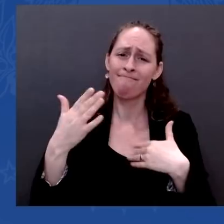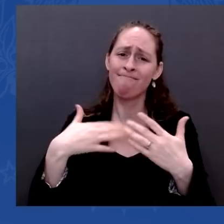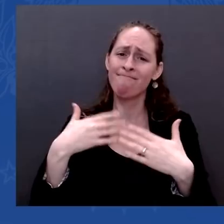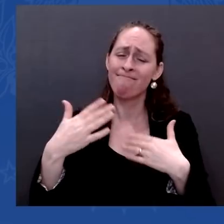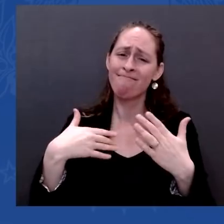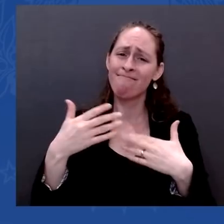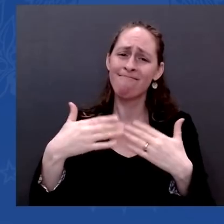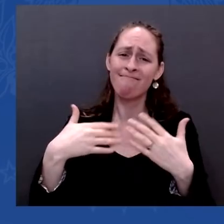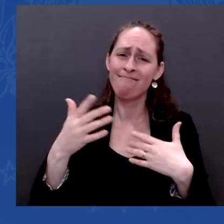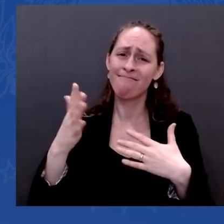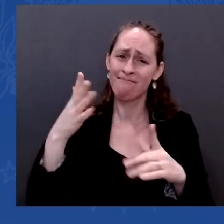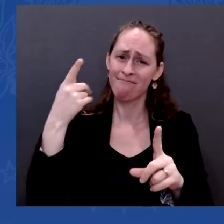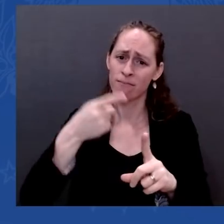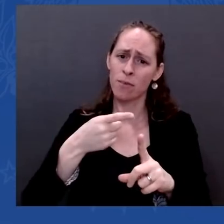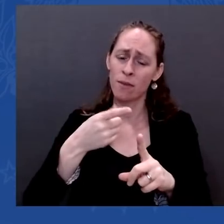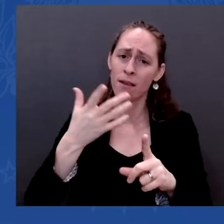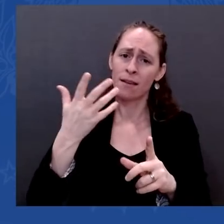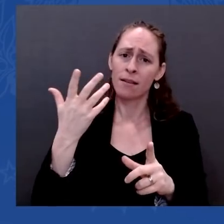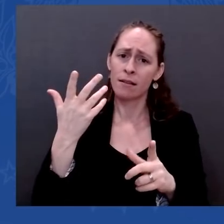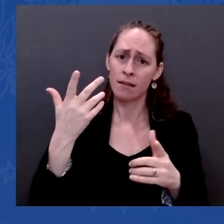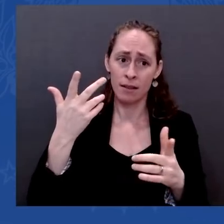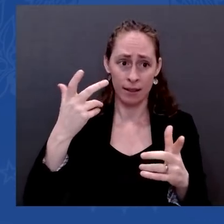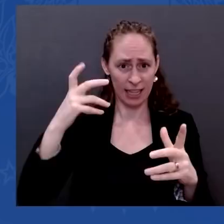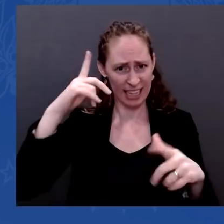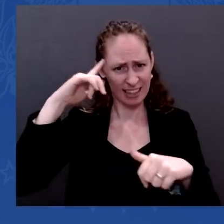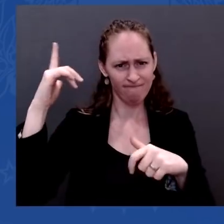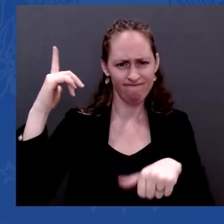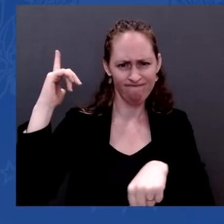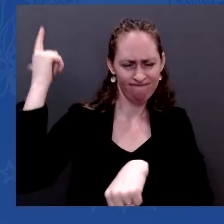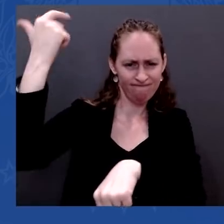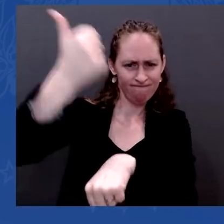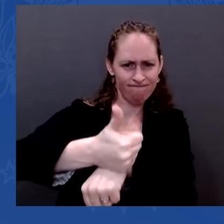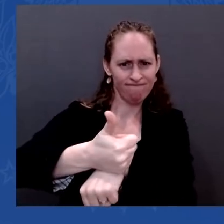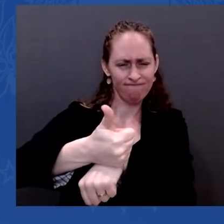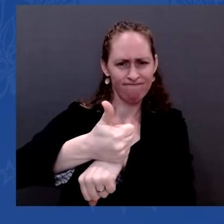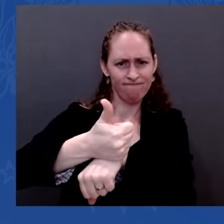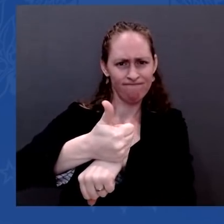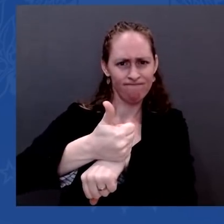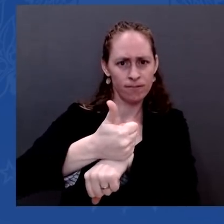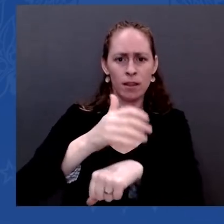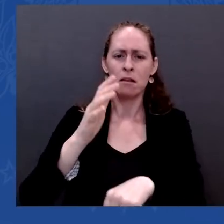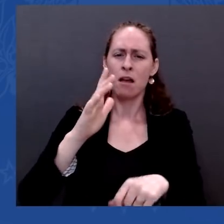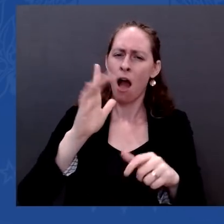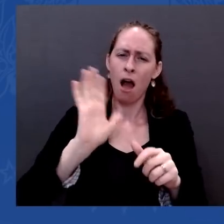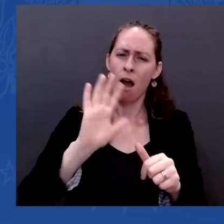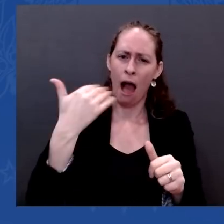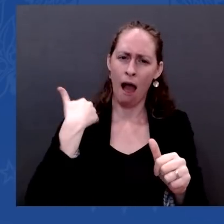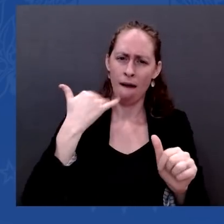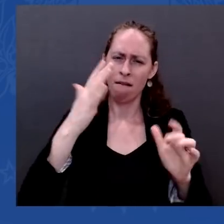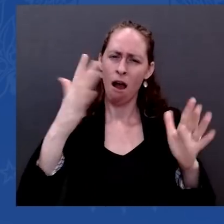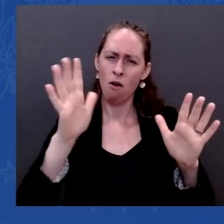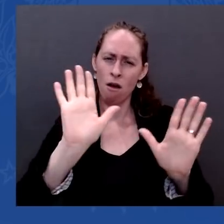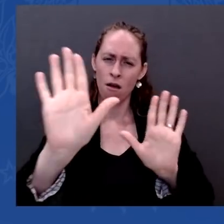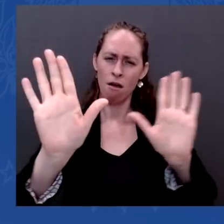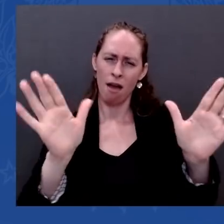And the same is true for the talks between Ukraine, Russia, France, and Germany -- the Normandy Format. We have this format,